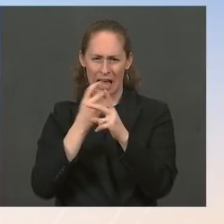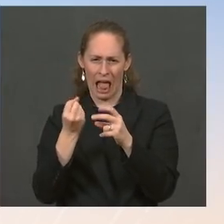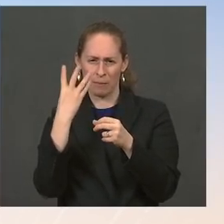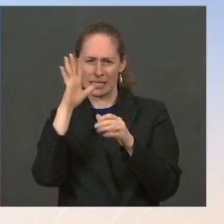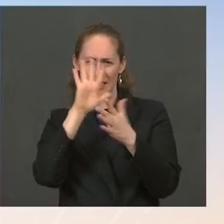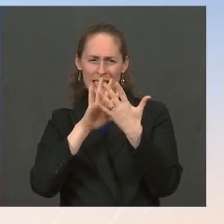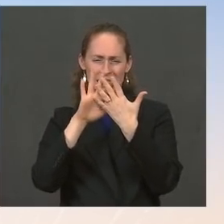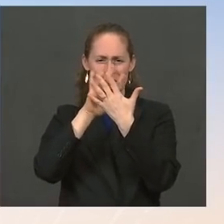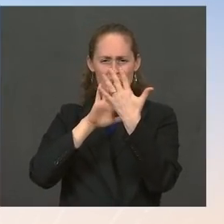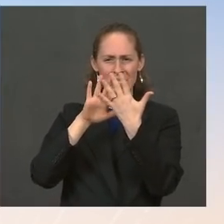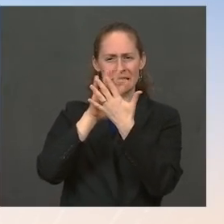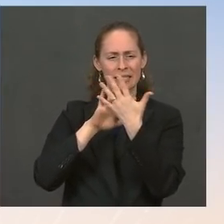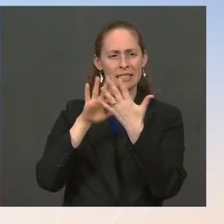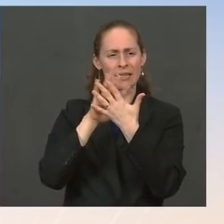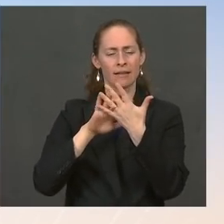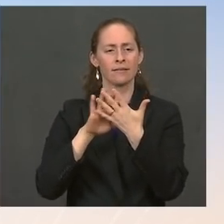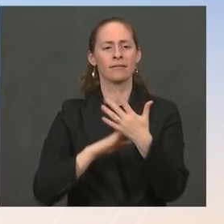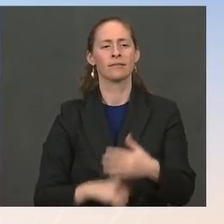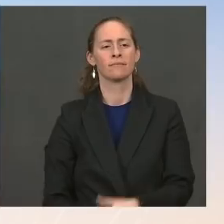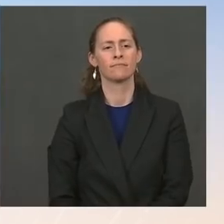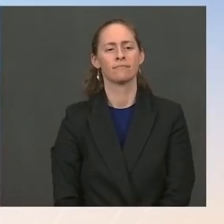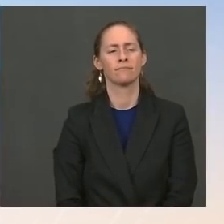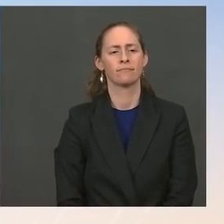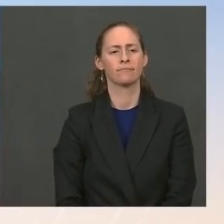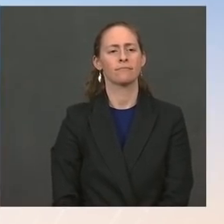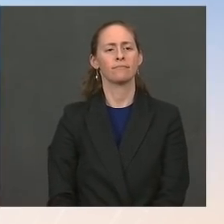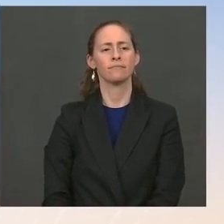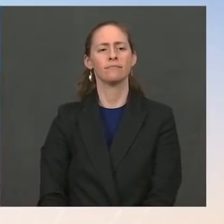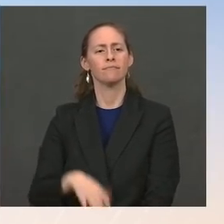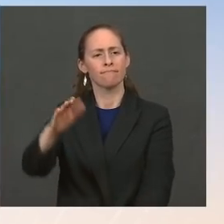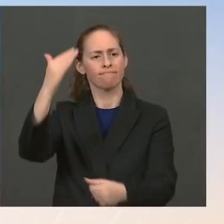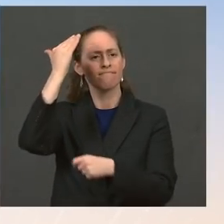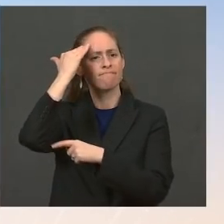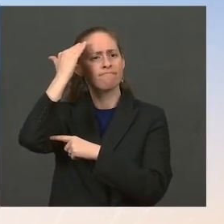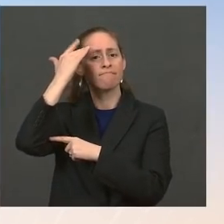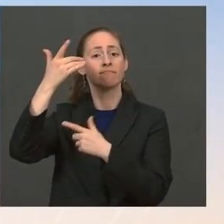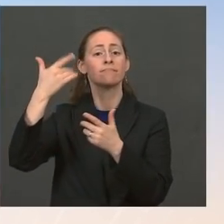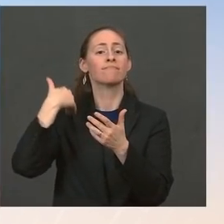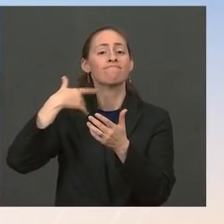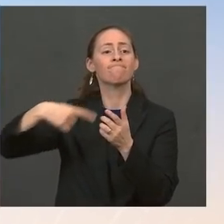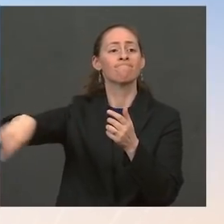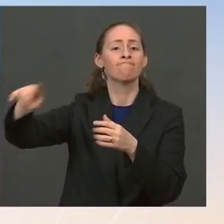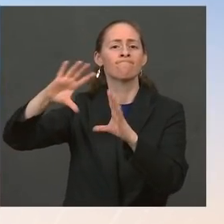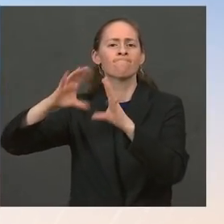I guess, have disagreements with economic experts who are projecting it would have even larger savings.